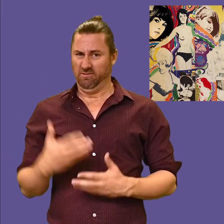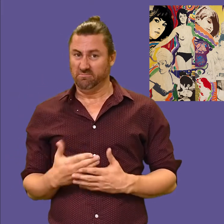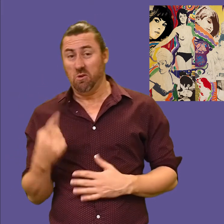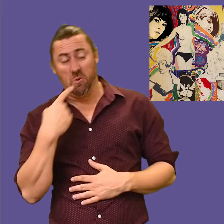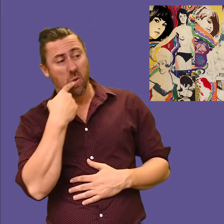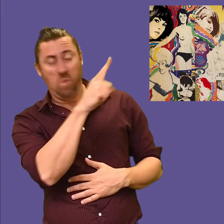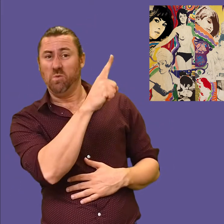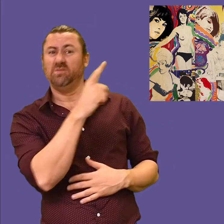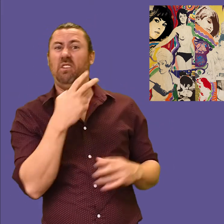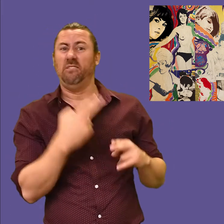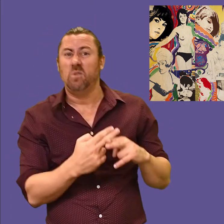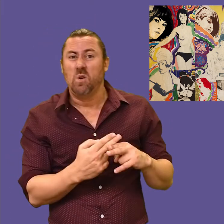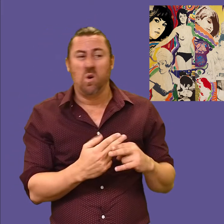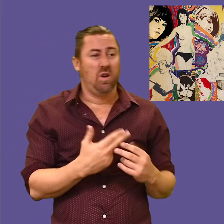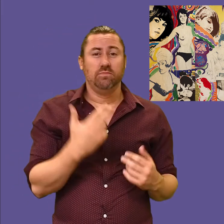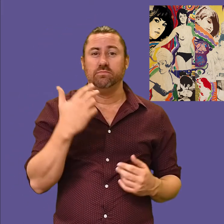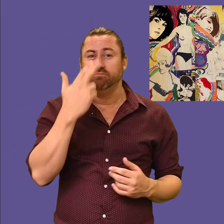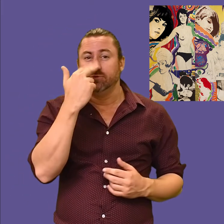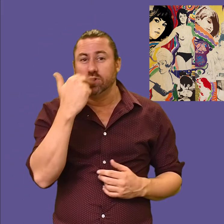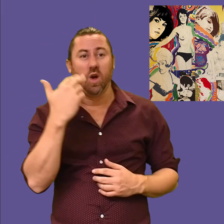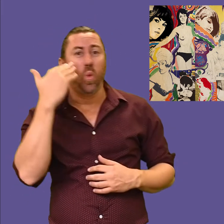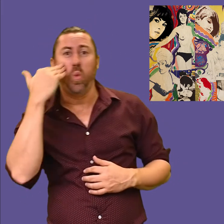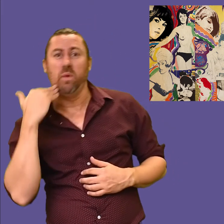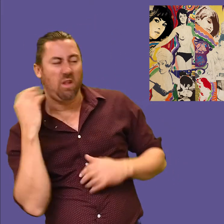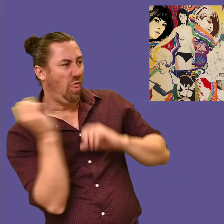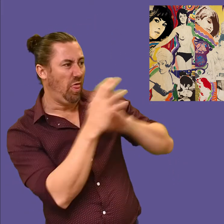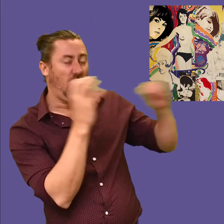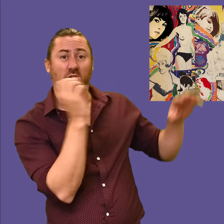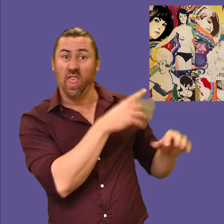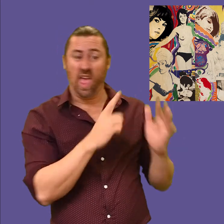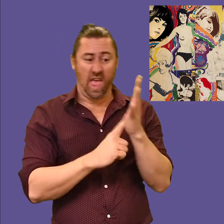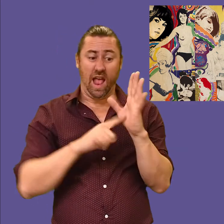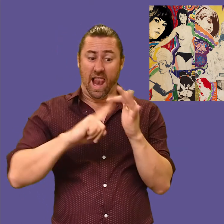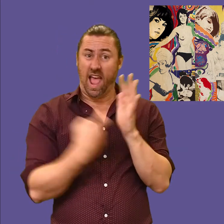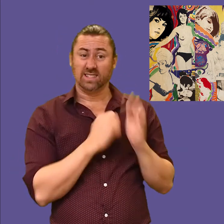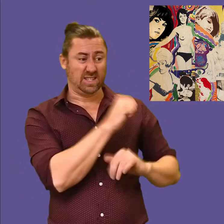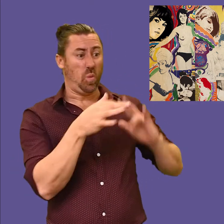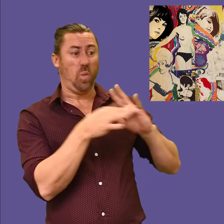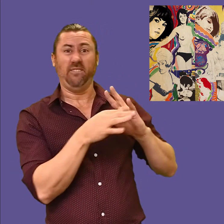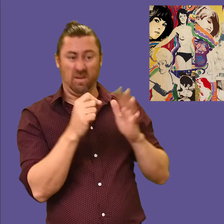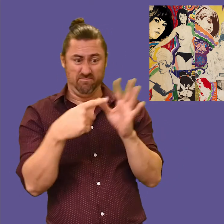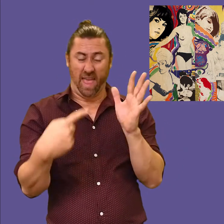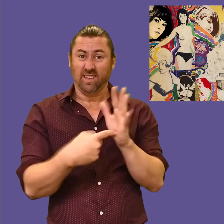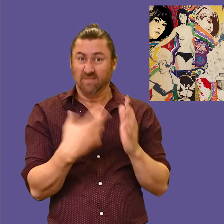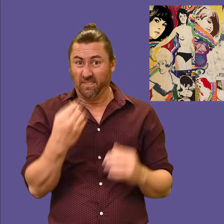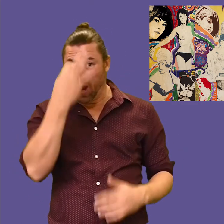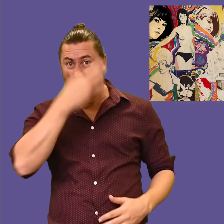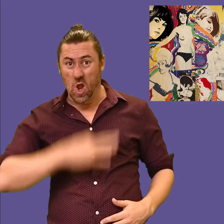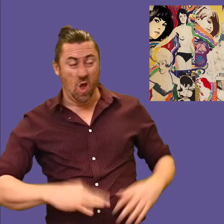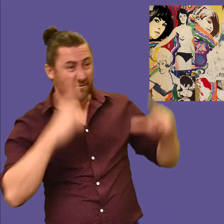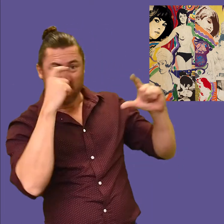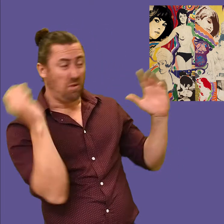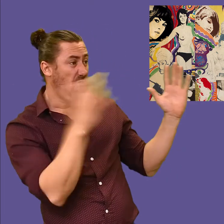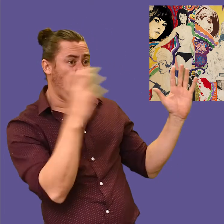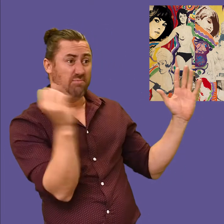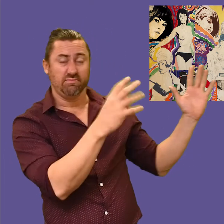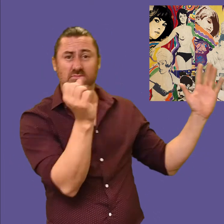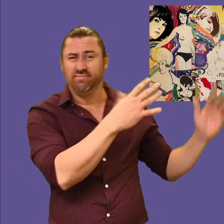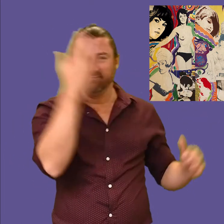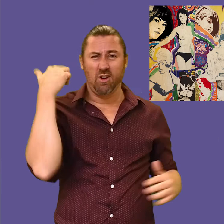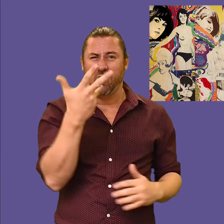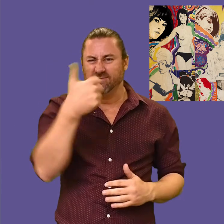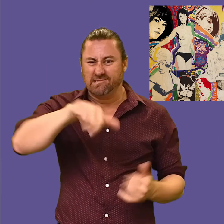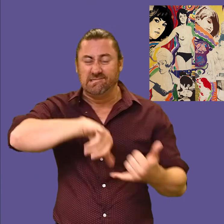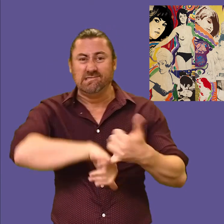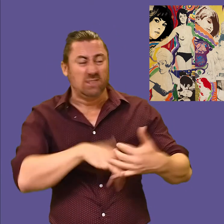Here you see pop-art clippings of famous women mixed in with nude portraits of Larter’s wife Pat and images from so-called ‘girlie’ magazines of the 1960s.